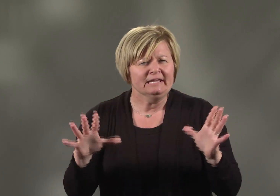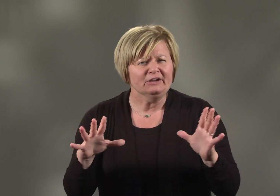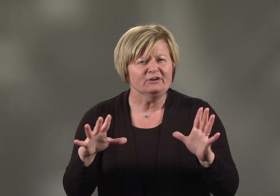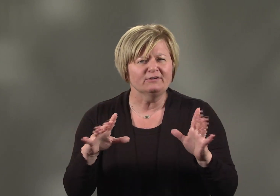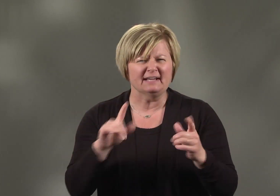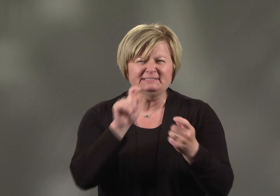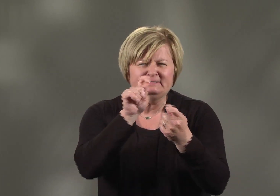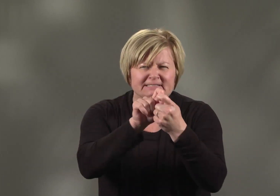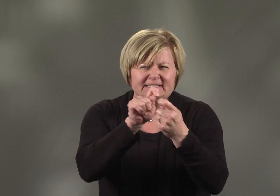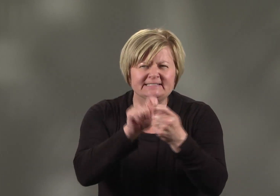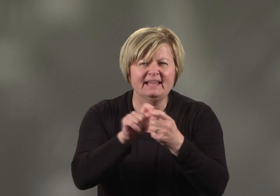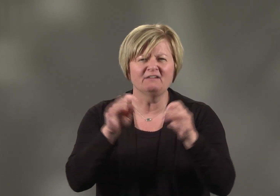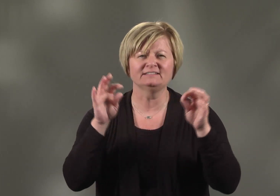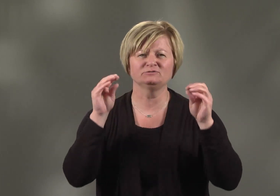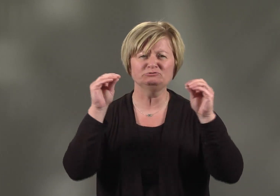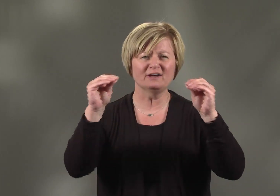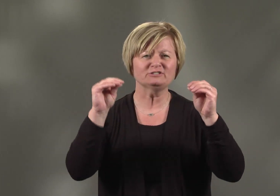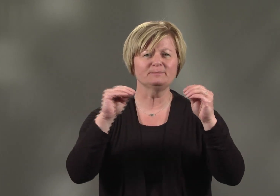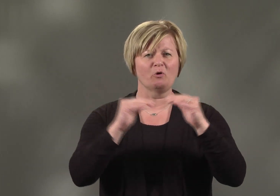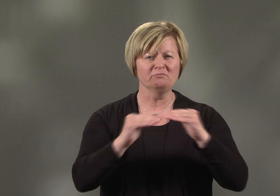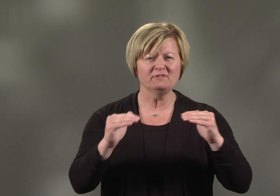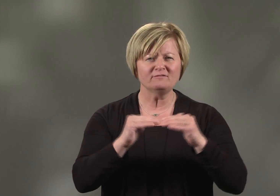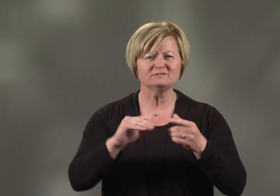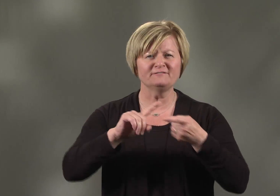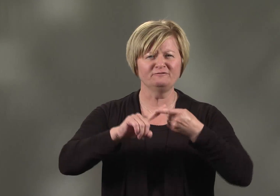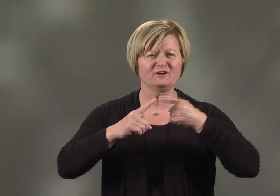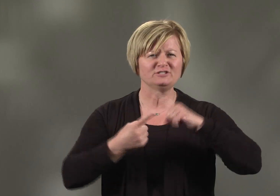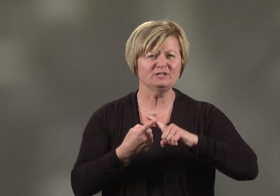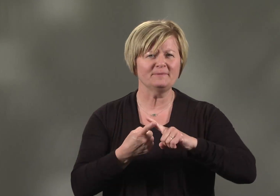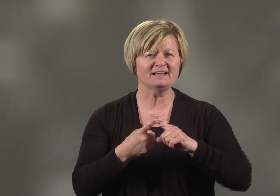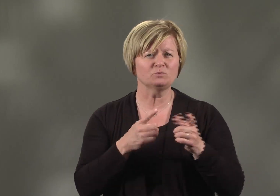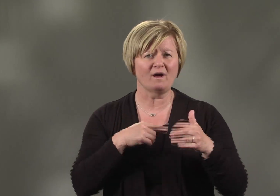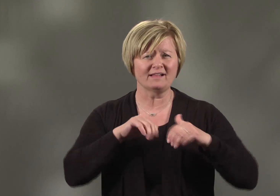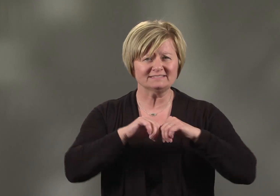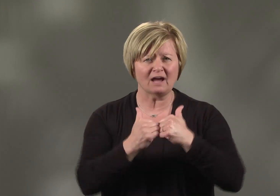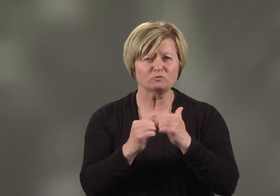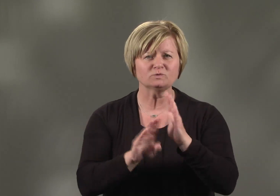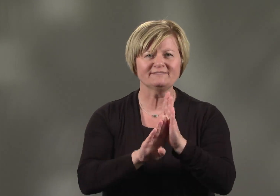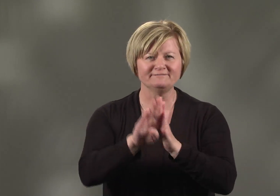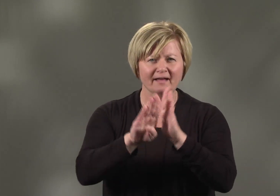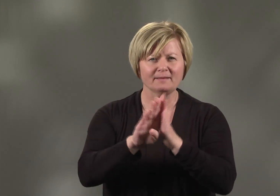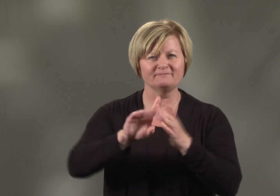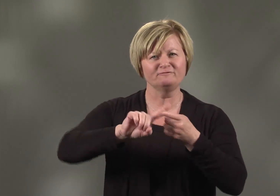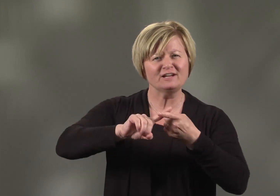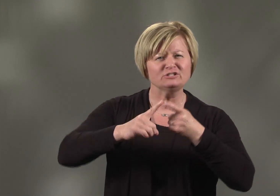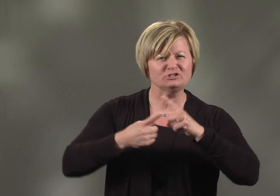Clear, detailed instruction about levels of friendship as well was how to develop friendships